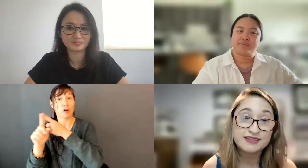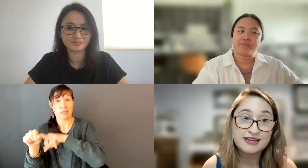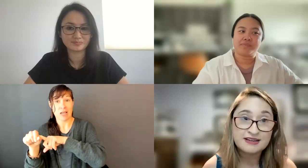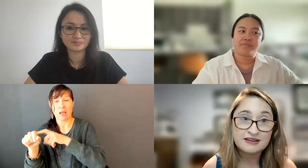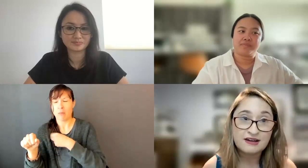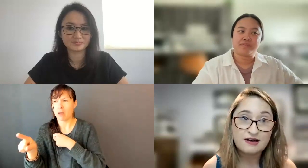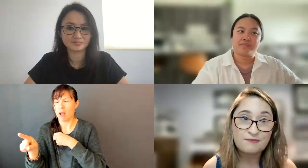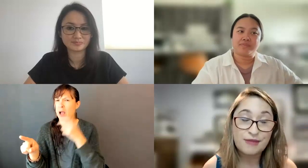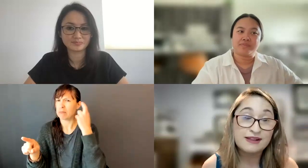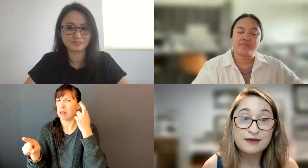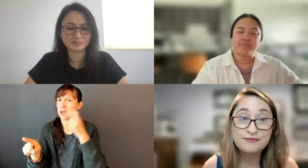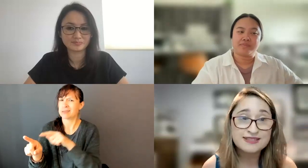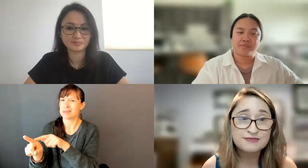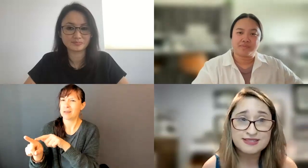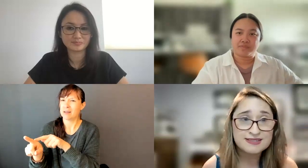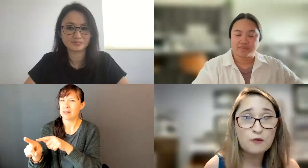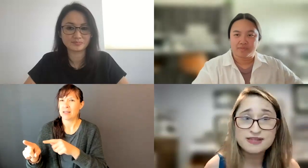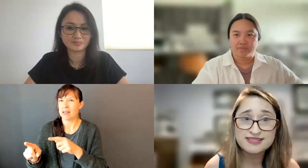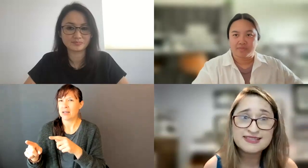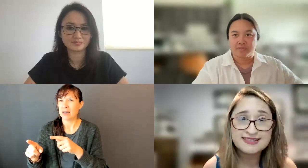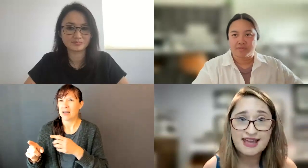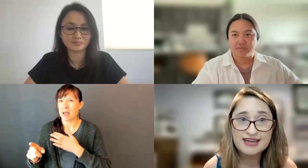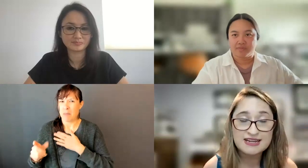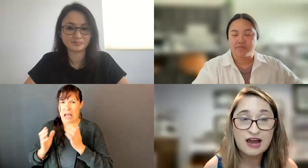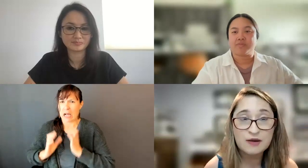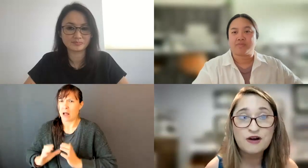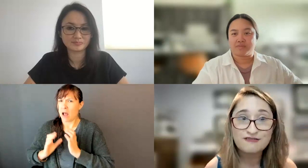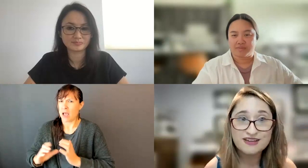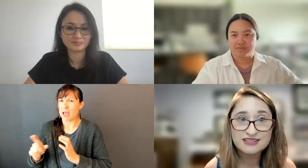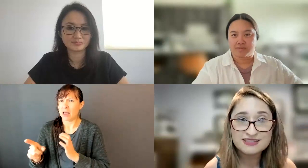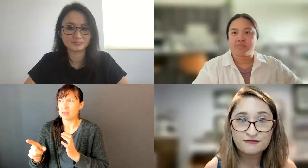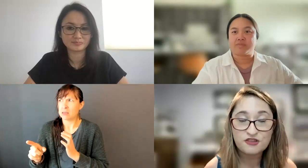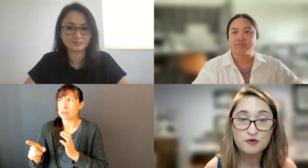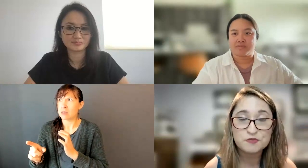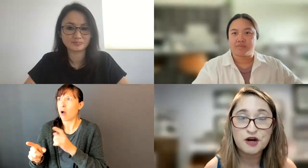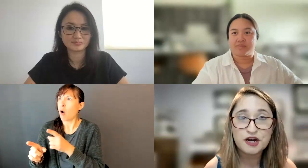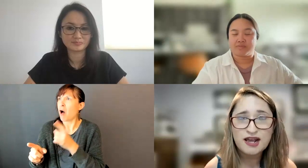that my client base was small business and nonprofits for the most part,